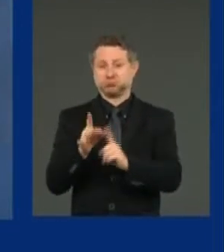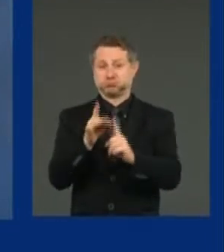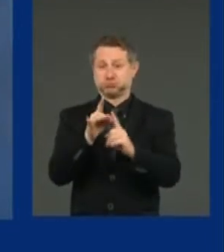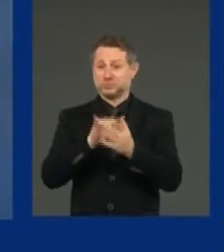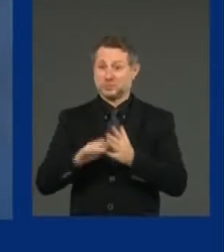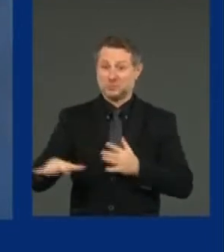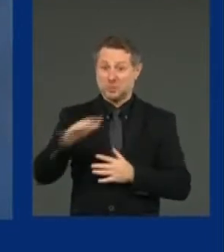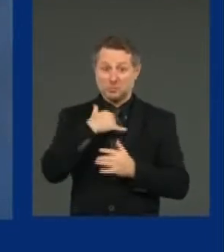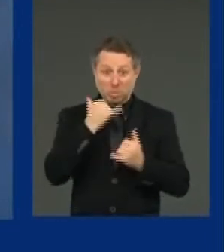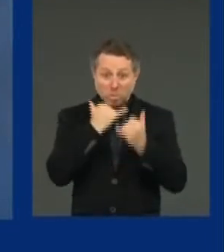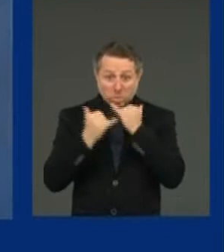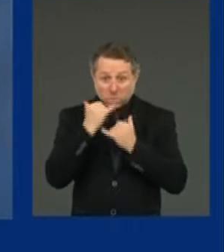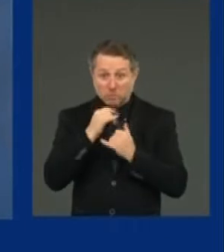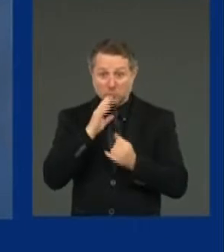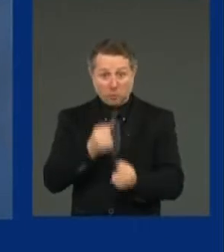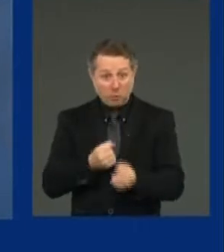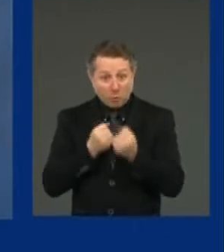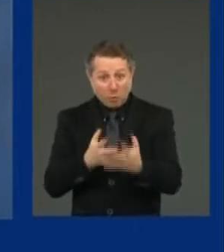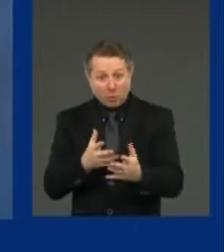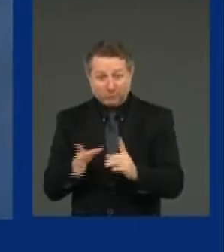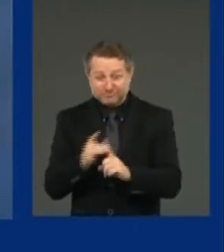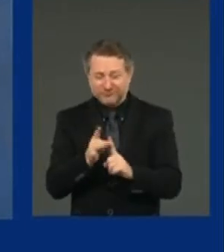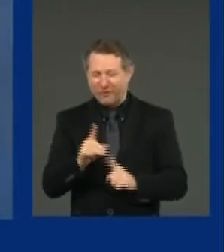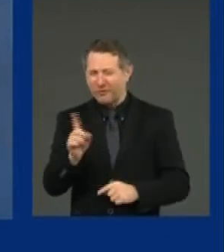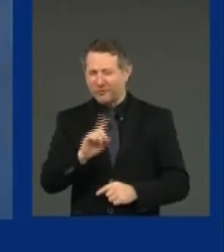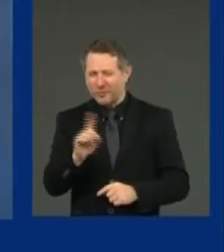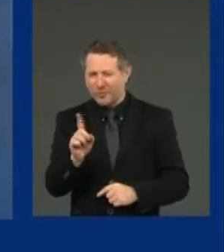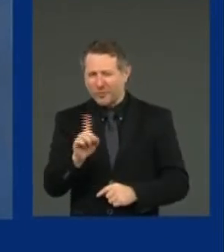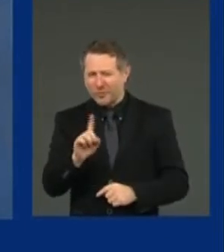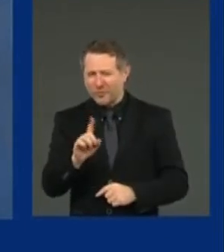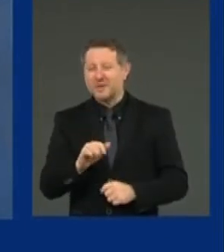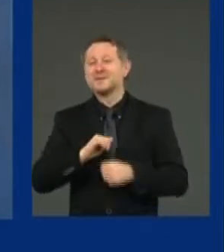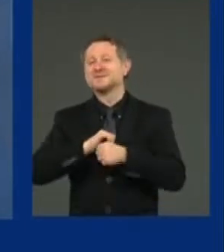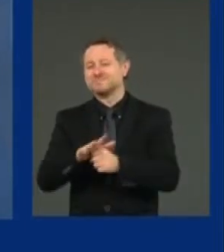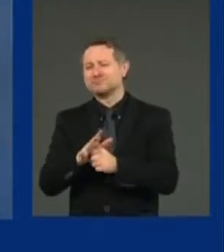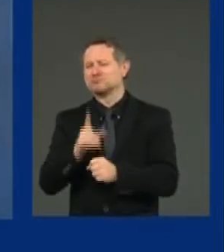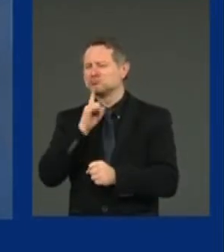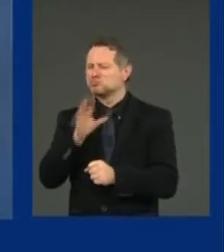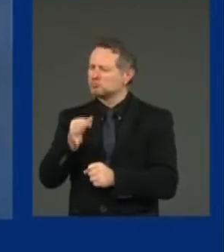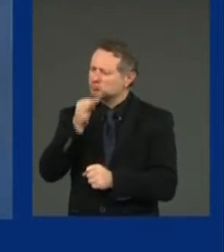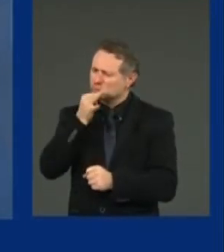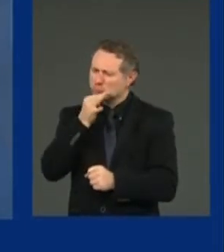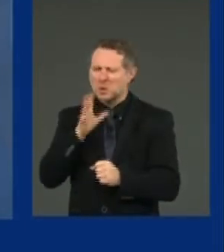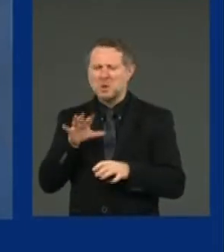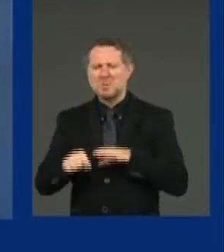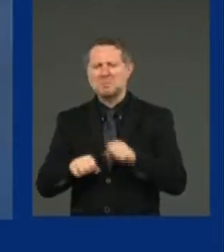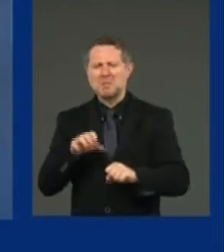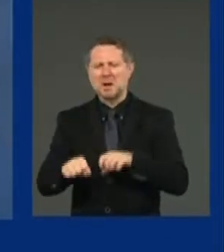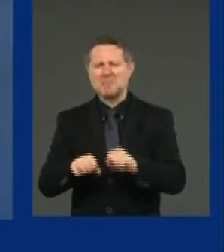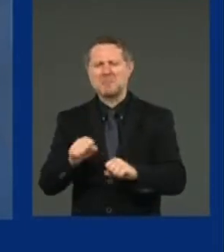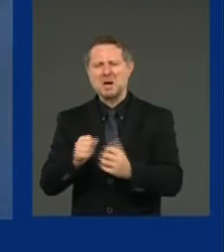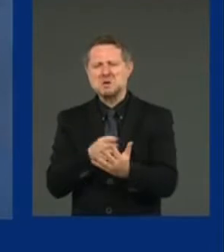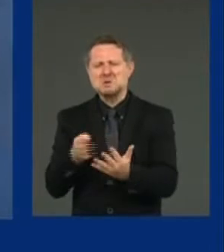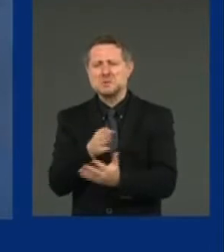NUMBER OF CASES, NOT BECAUSE WE DID ANYTHING WRONG, BUT, BECAUSE THE VIRUS FOOLED EVERYONE, AND